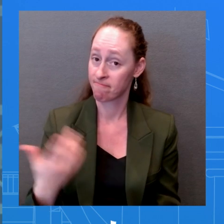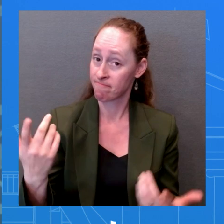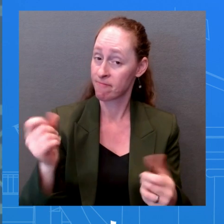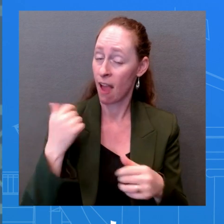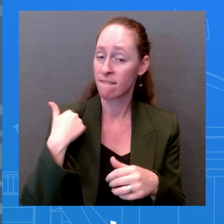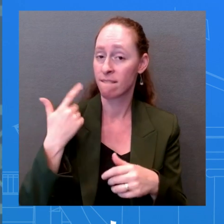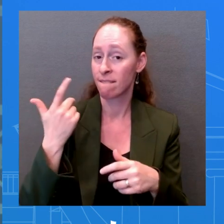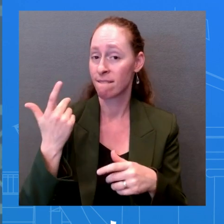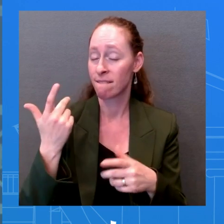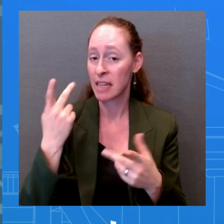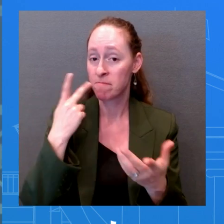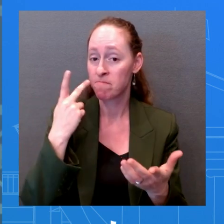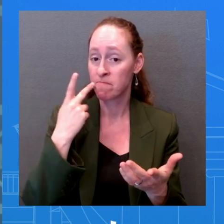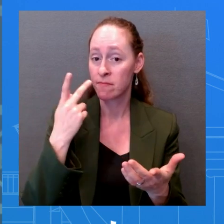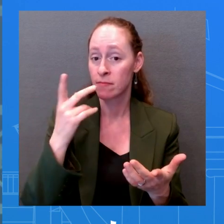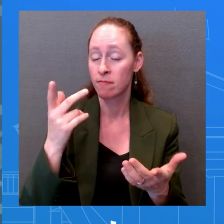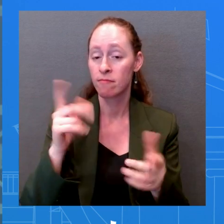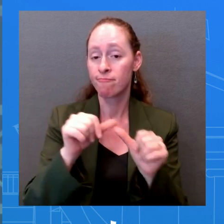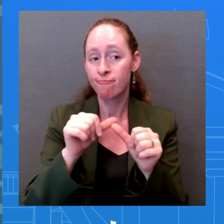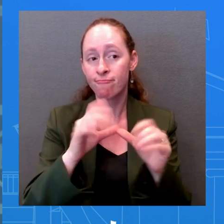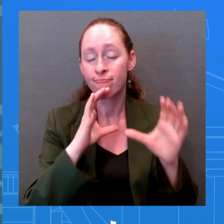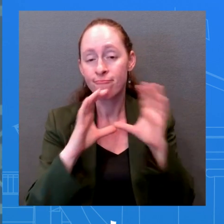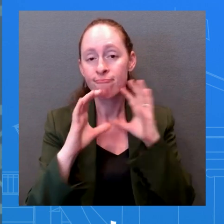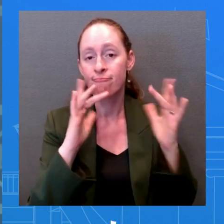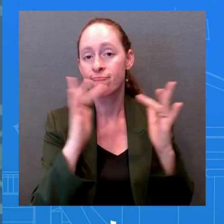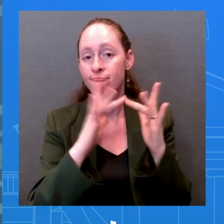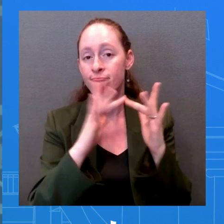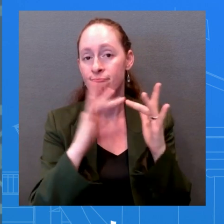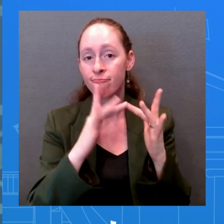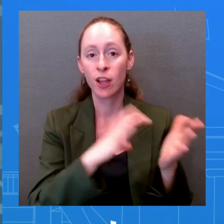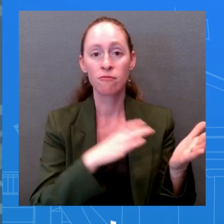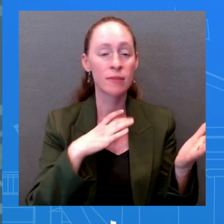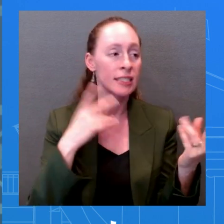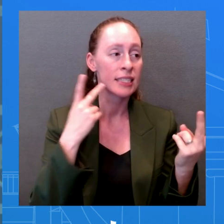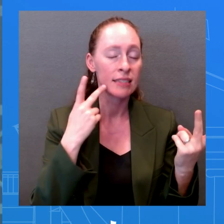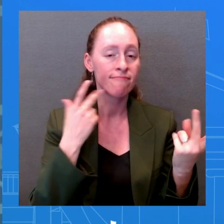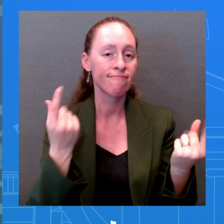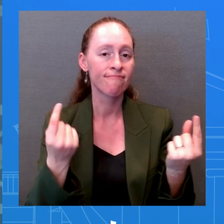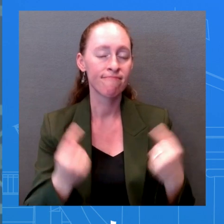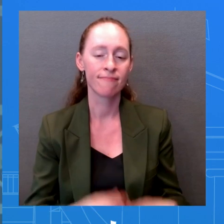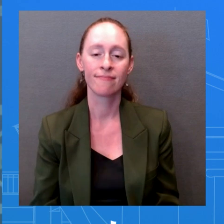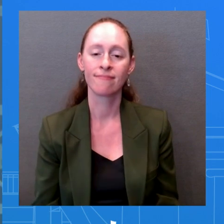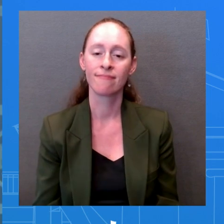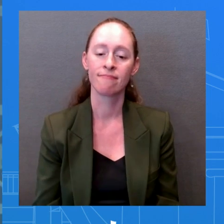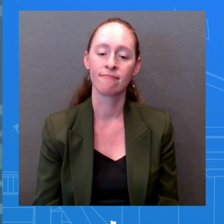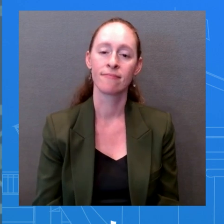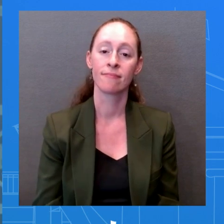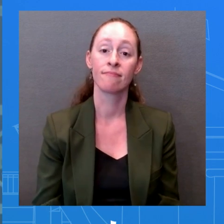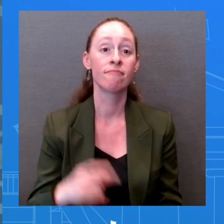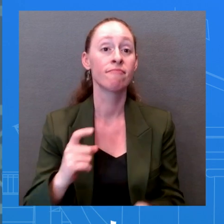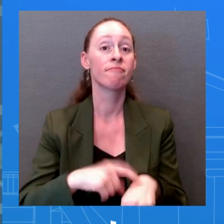We're going to have conversations. We're going to make it very clear how important it is to make sure the CR gets passed.